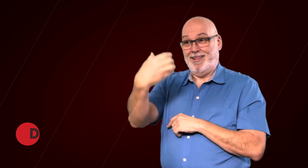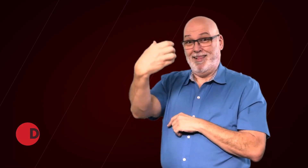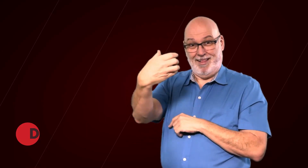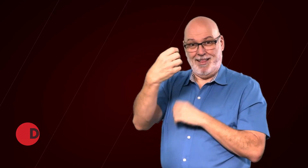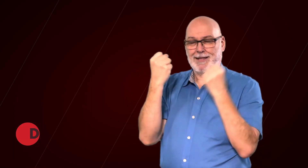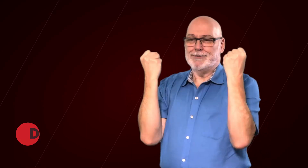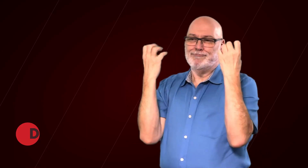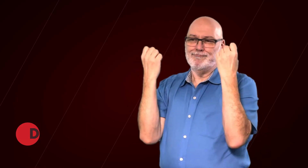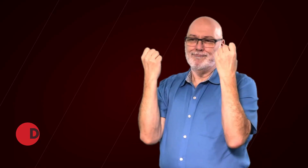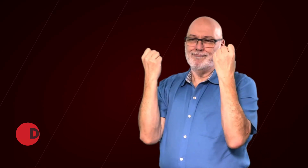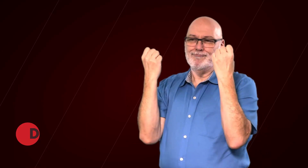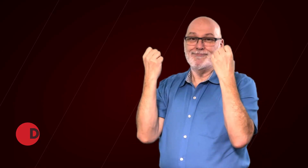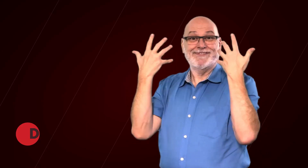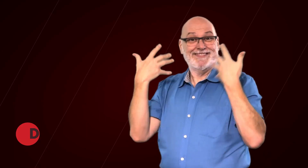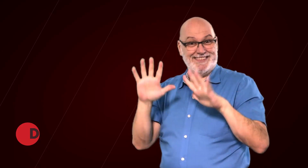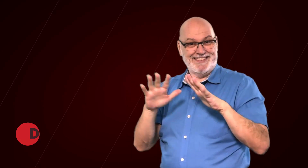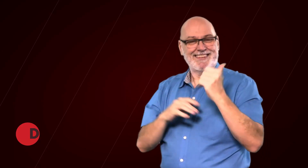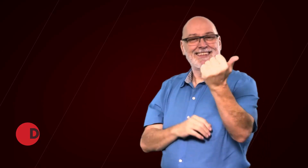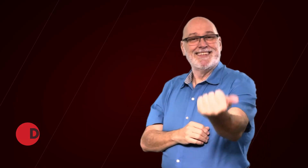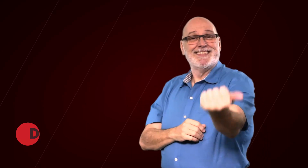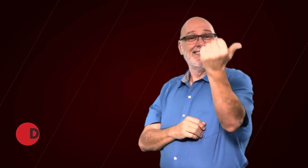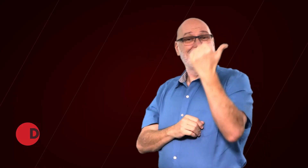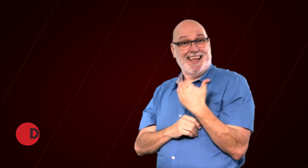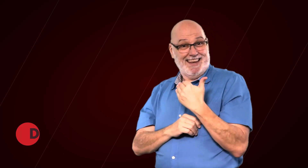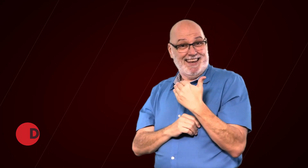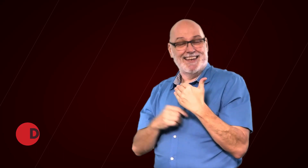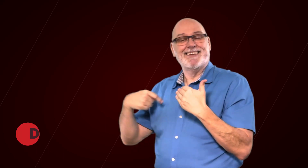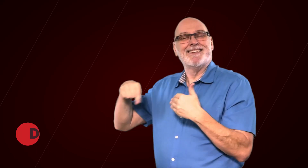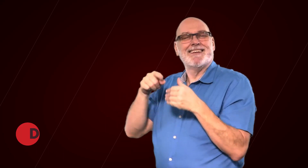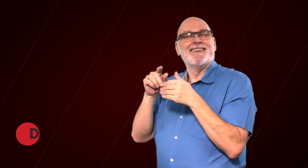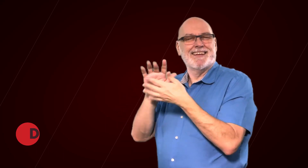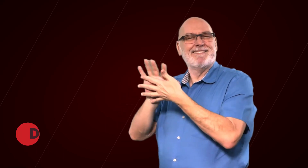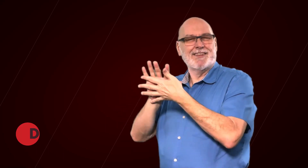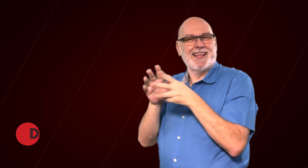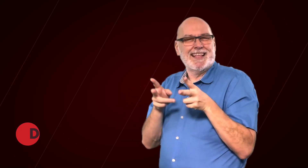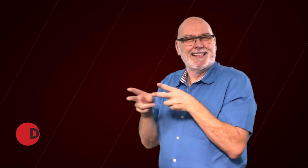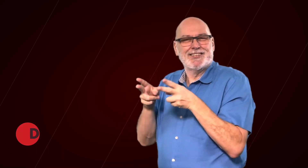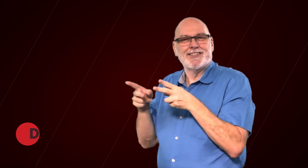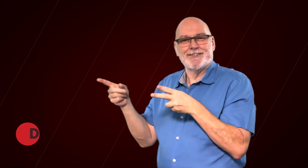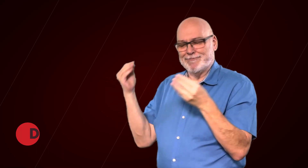using your mobile phone and send it to our Video Editor